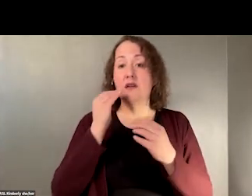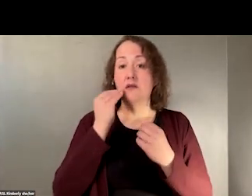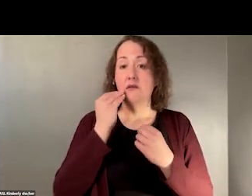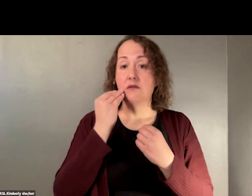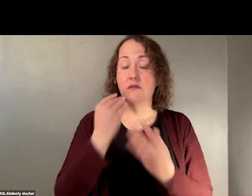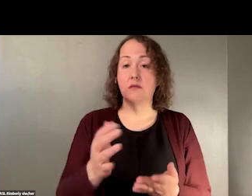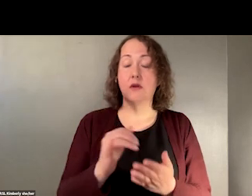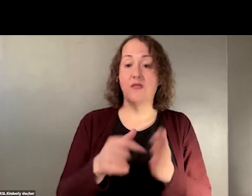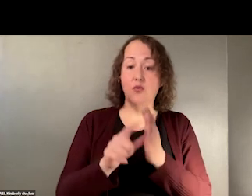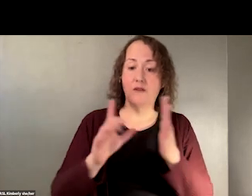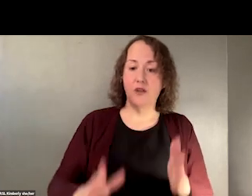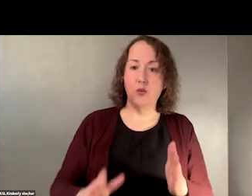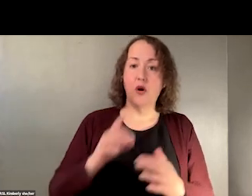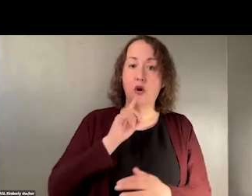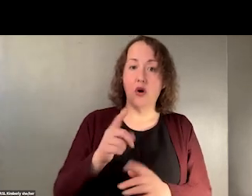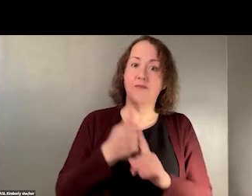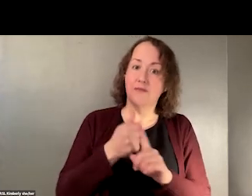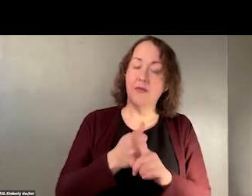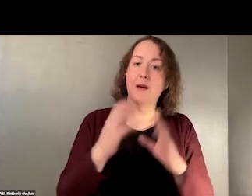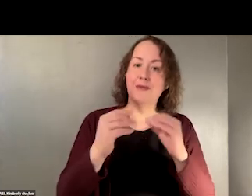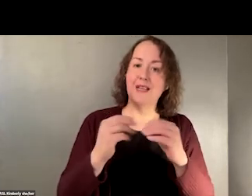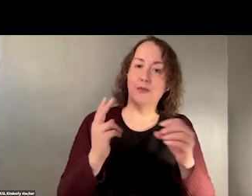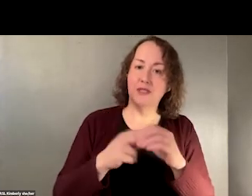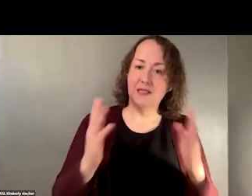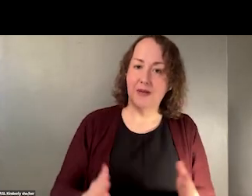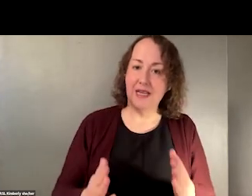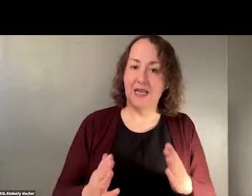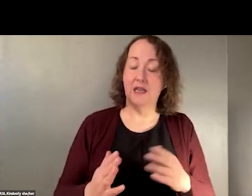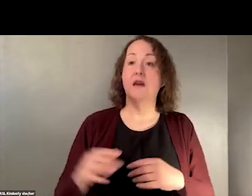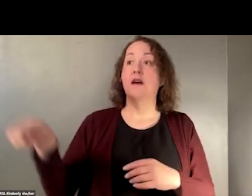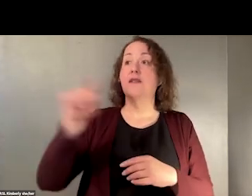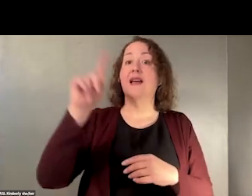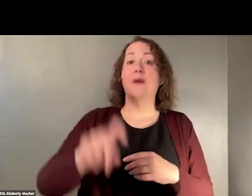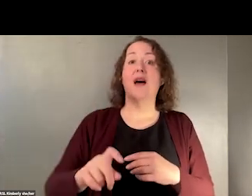or meeting participants -- they must complete this new process before they can access meeting